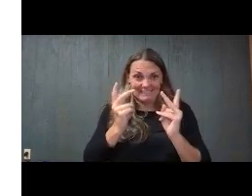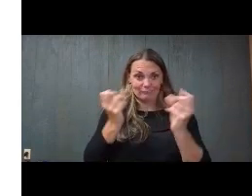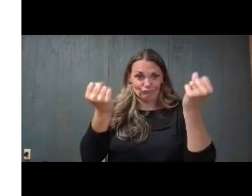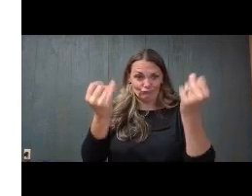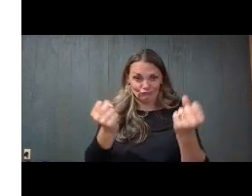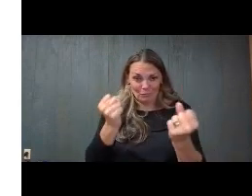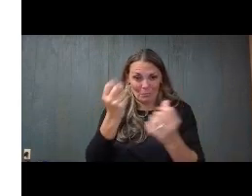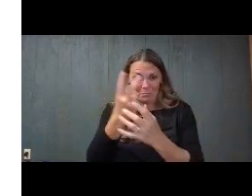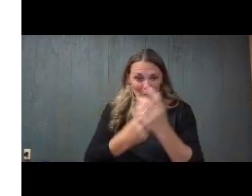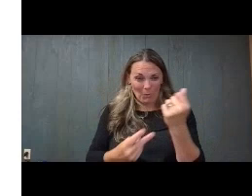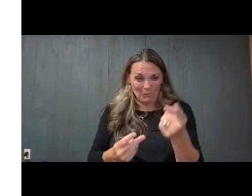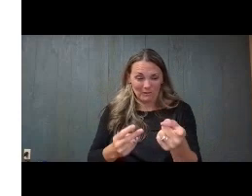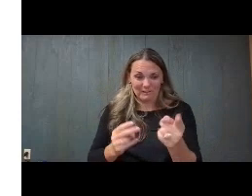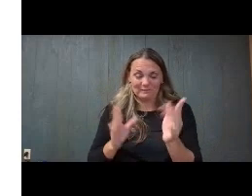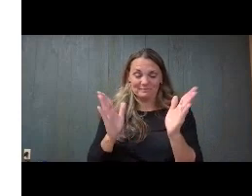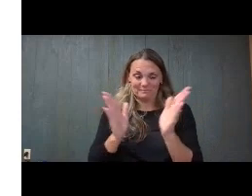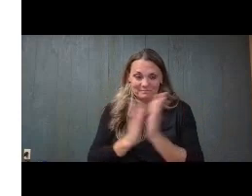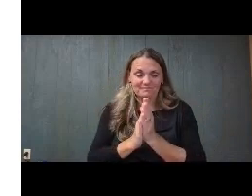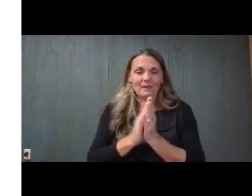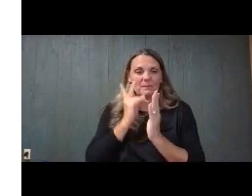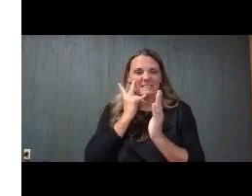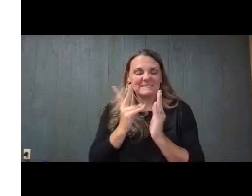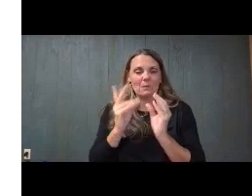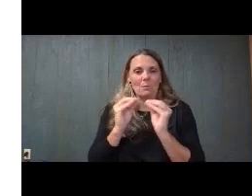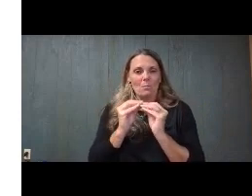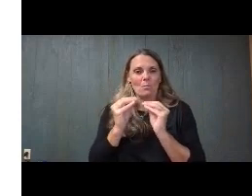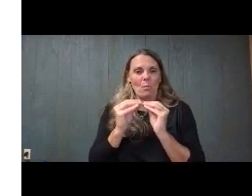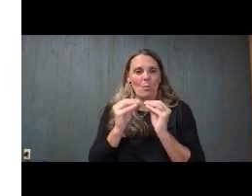So with that, let's look at two cost proposal examples.